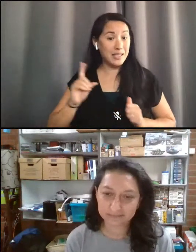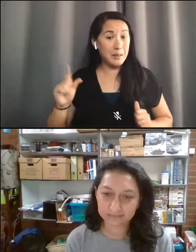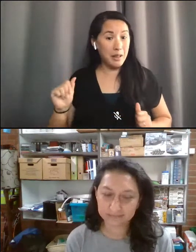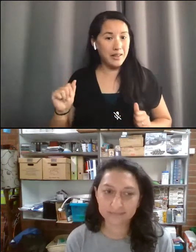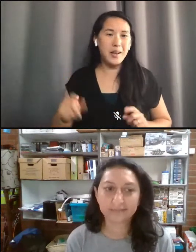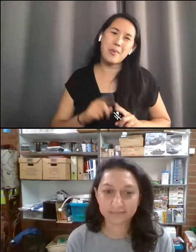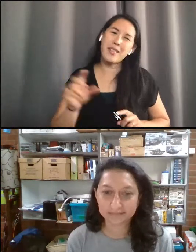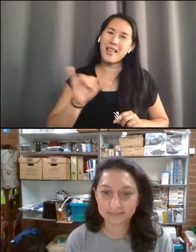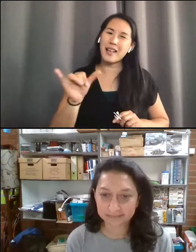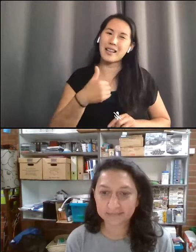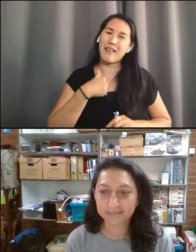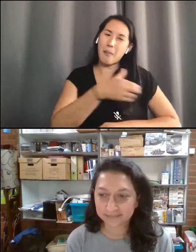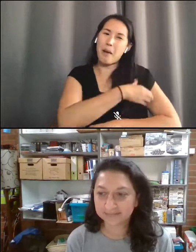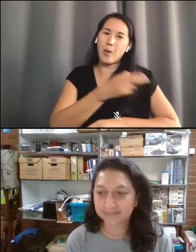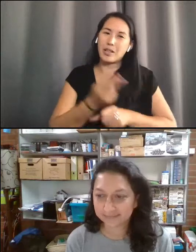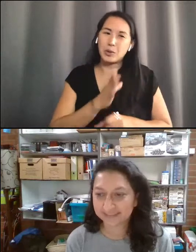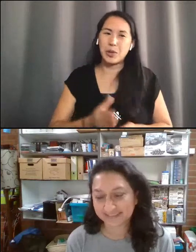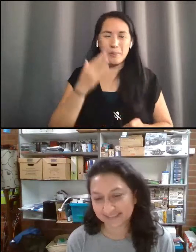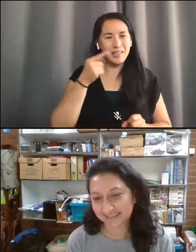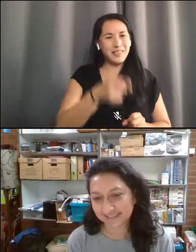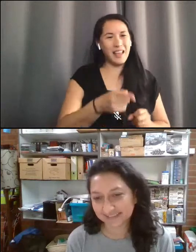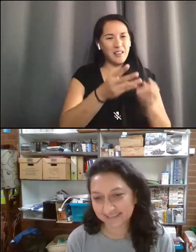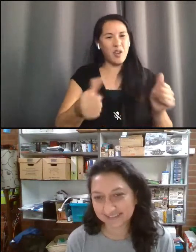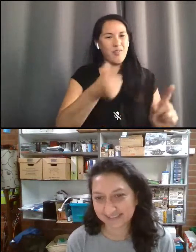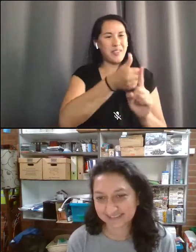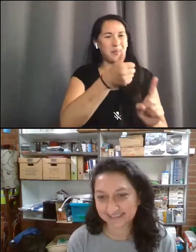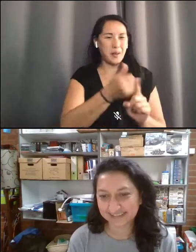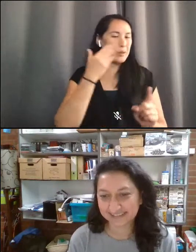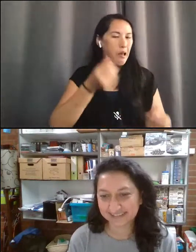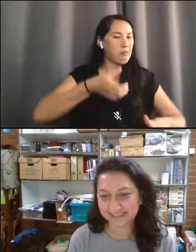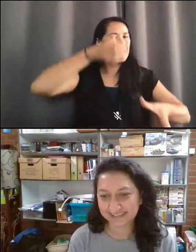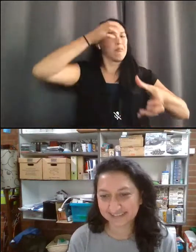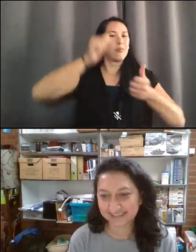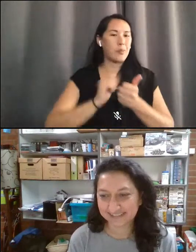power user because they can probably solve for things that others can't and then we do